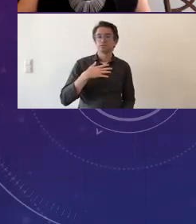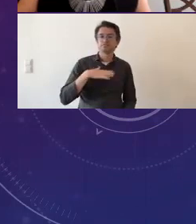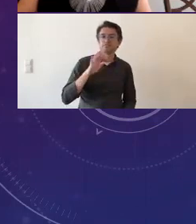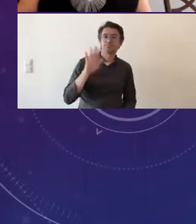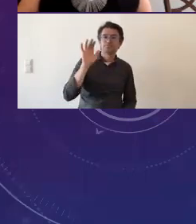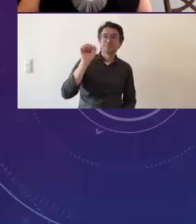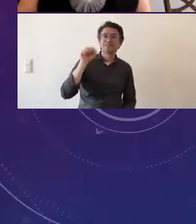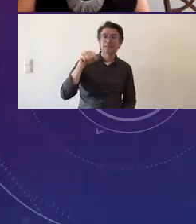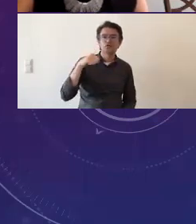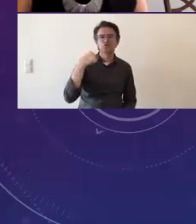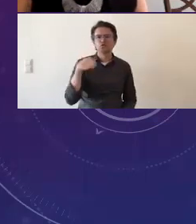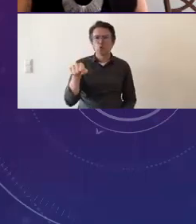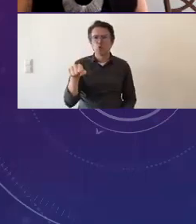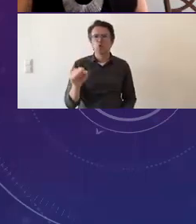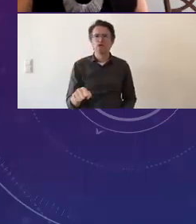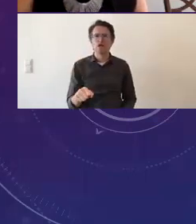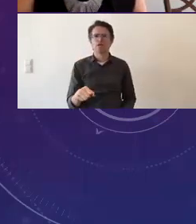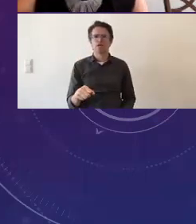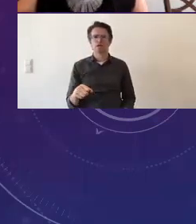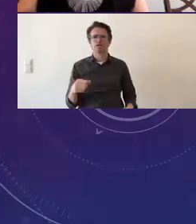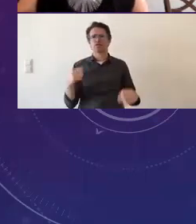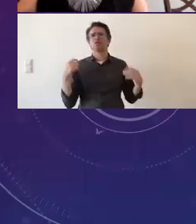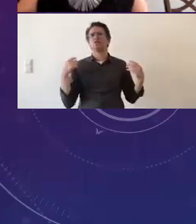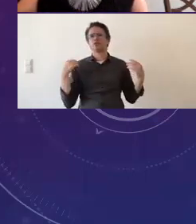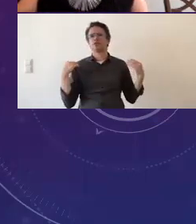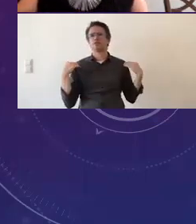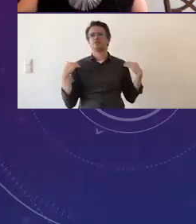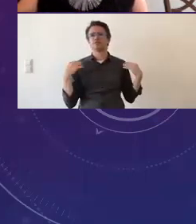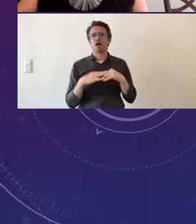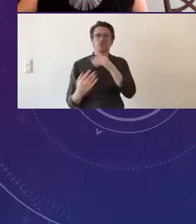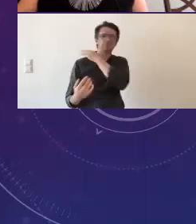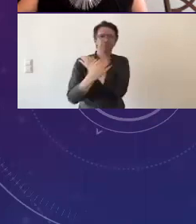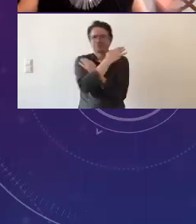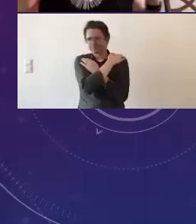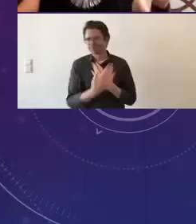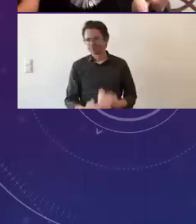so like many of you I was feeling overwhelmed with all the information